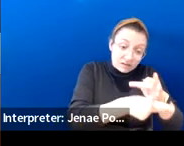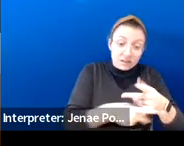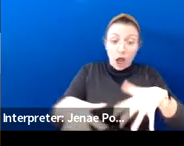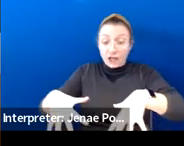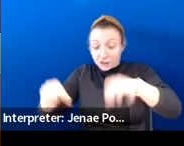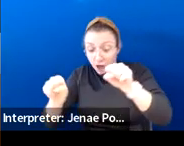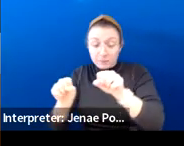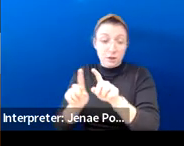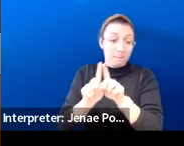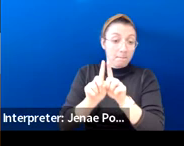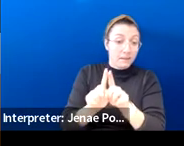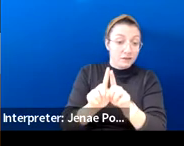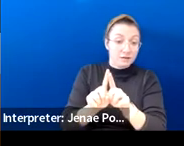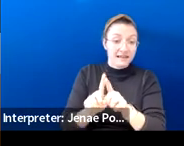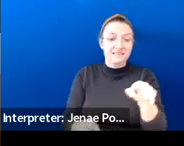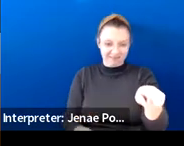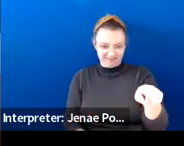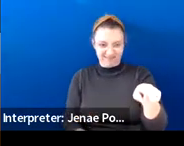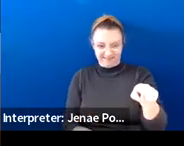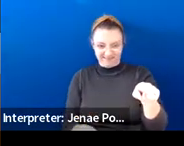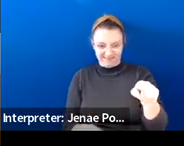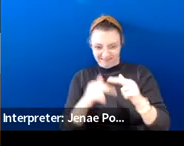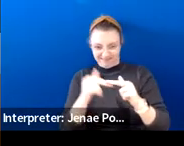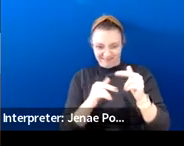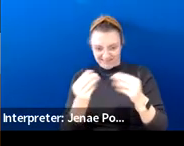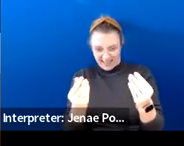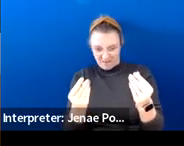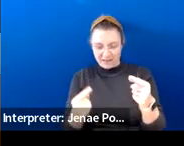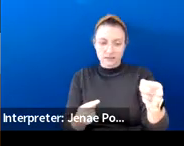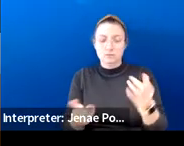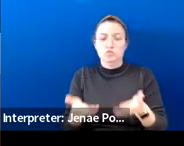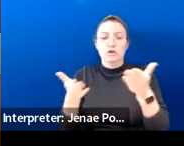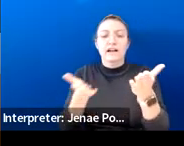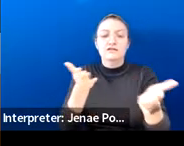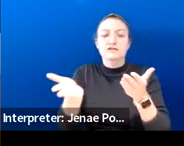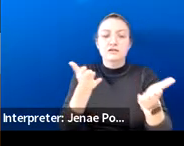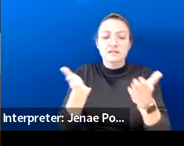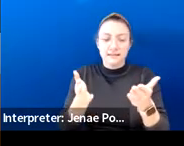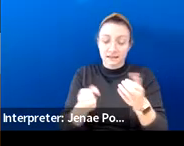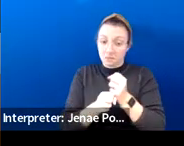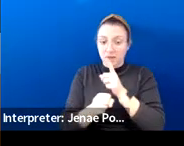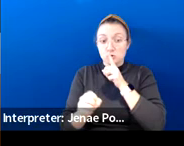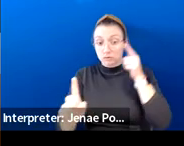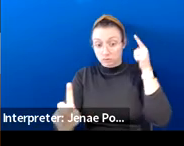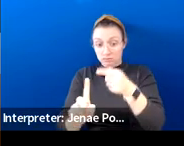Blodgett St John's provides a host of services all aimed at making sure children are safe and happy.